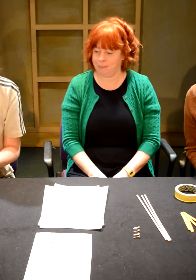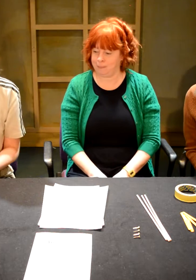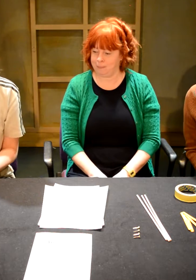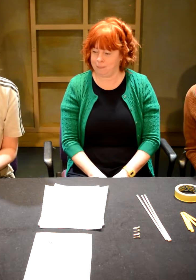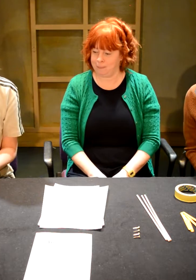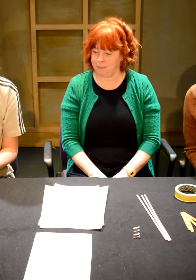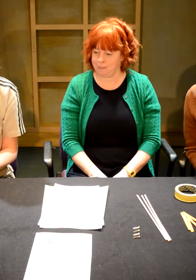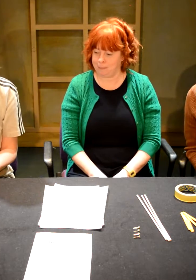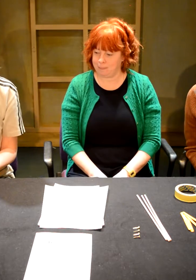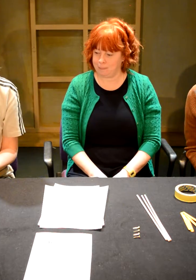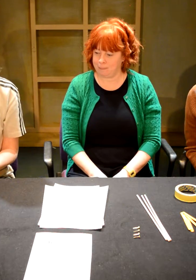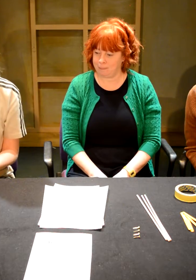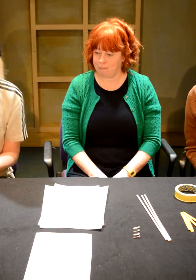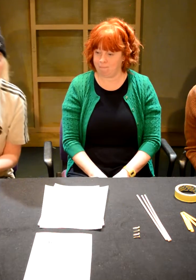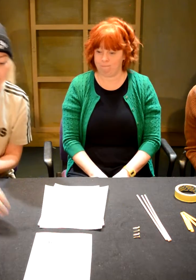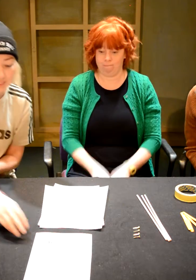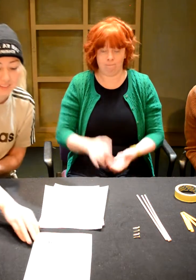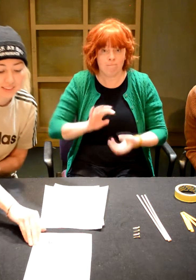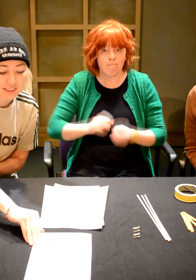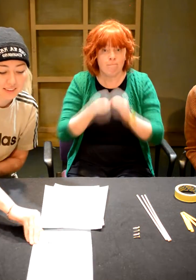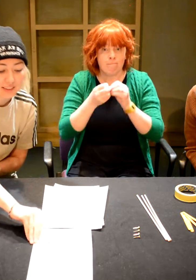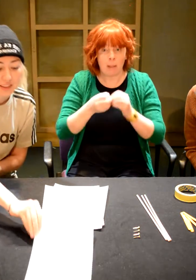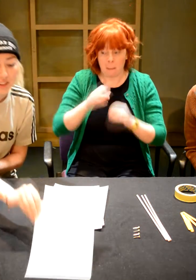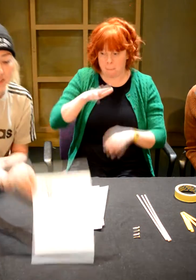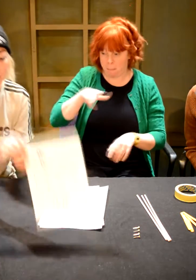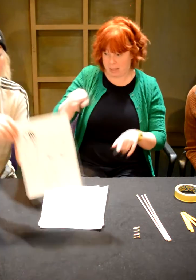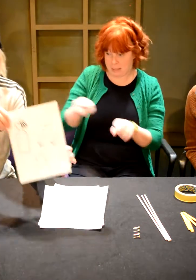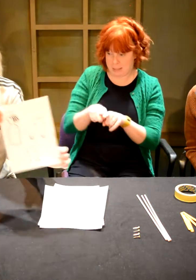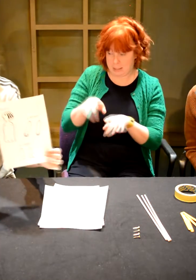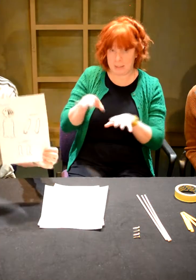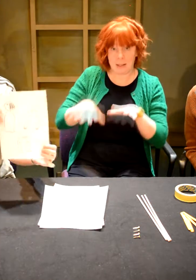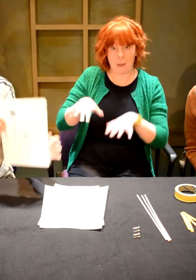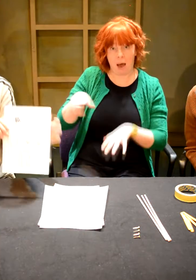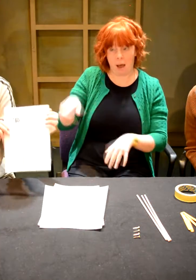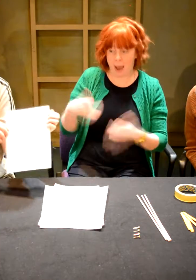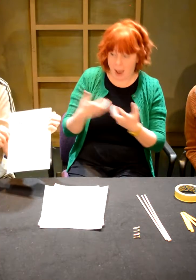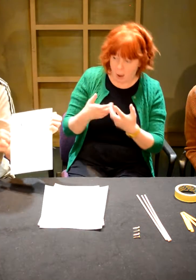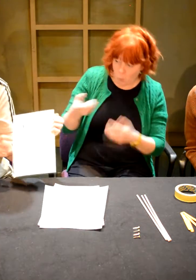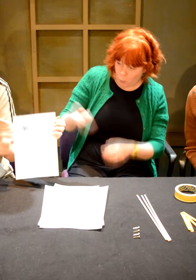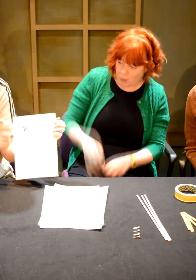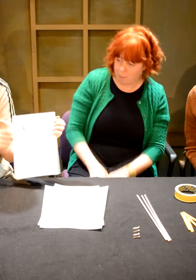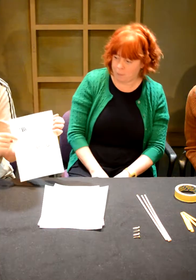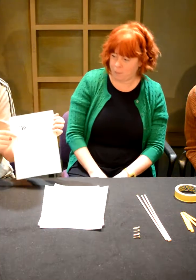So, to make a puppet like this you just need to cut out a body,